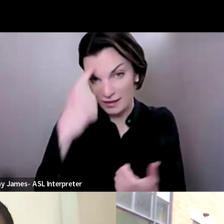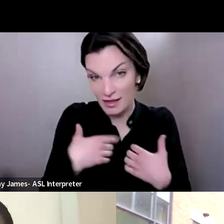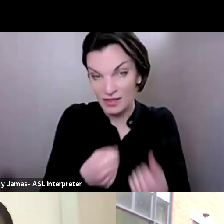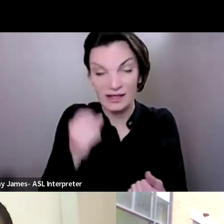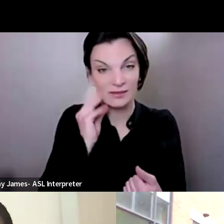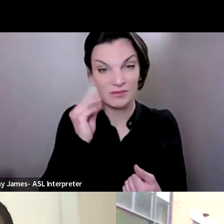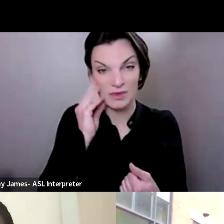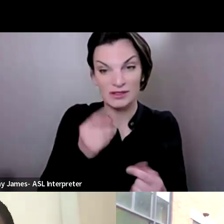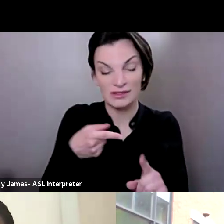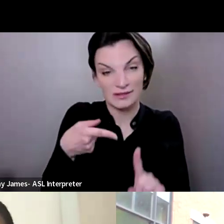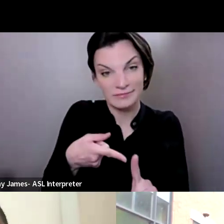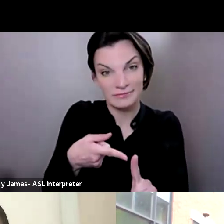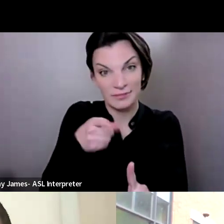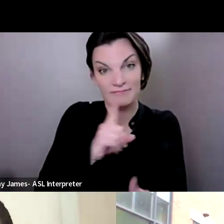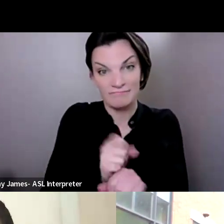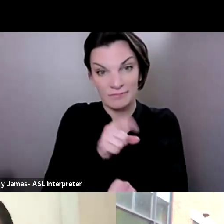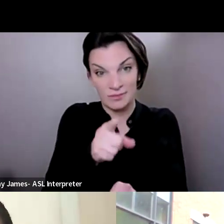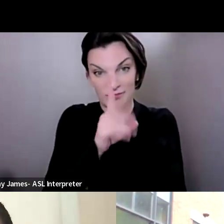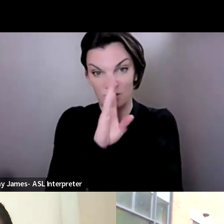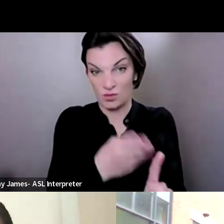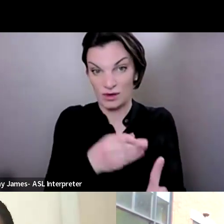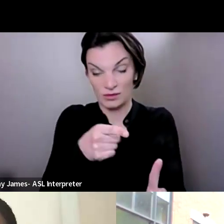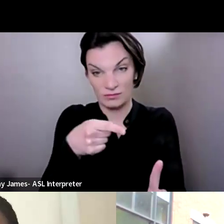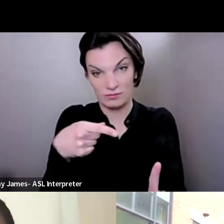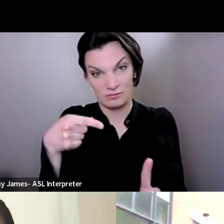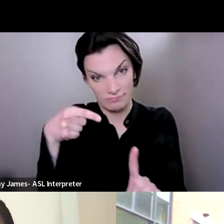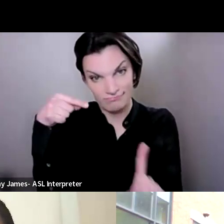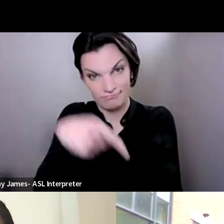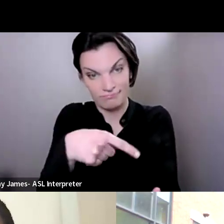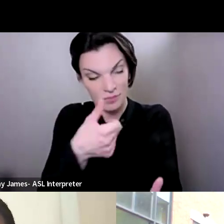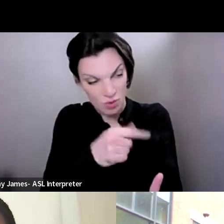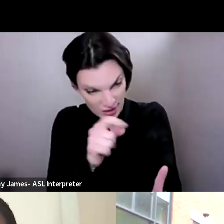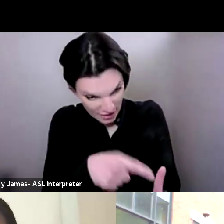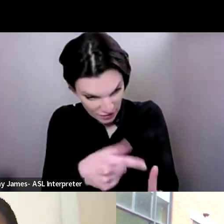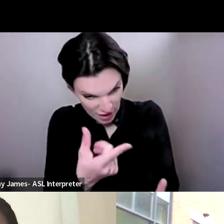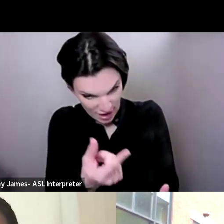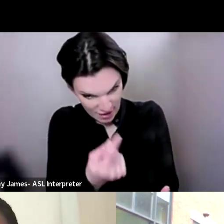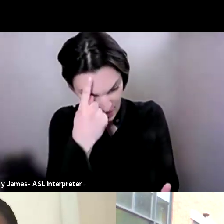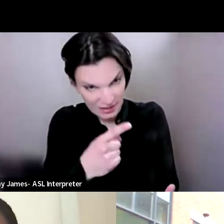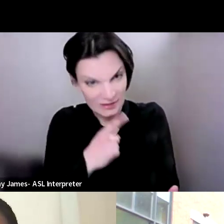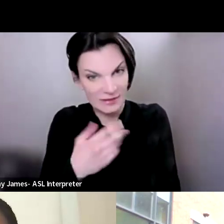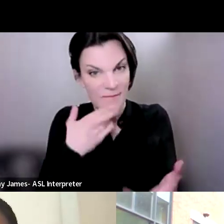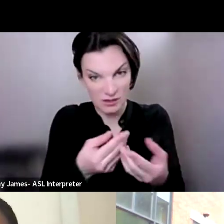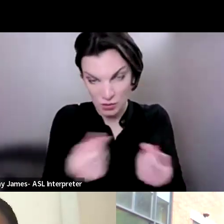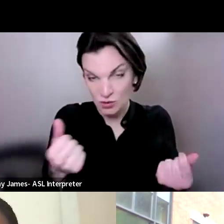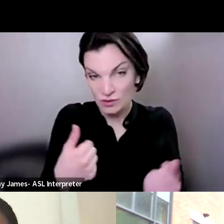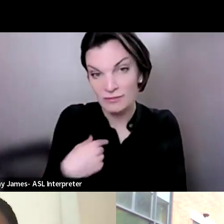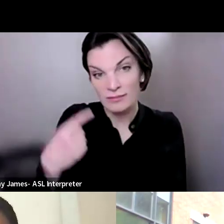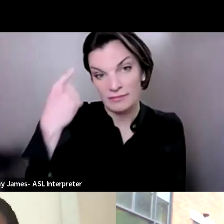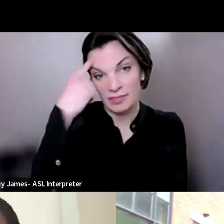you are going directly to the source for the solution. I think that is a game